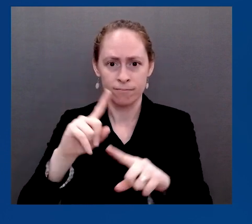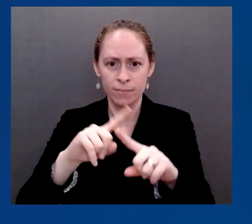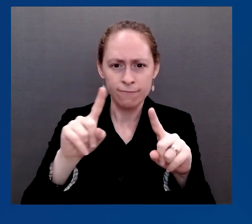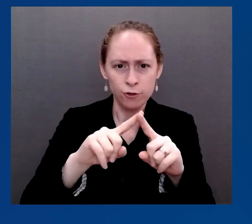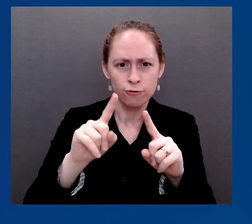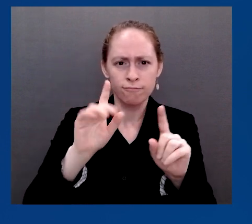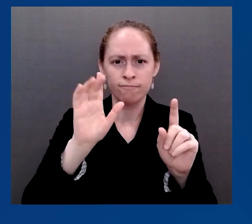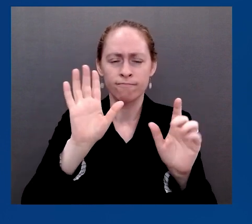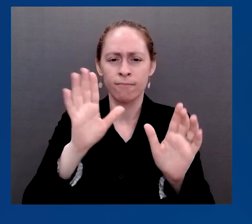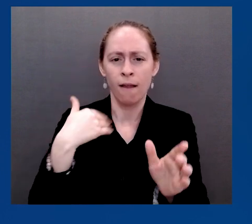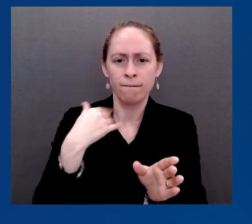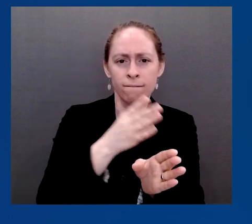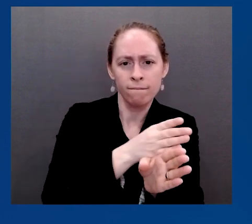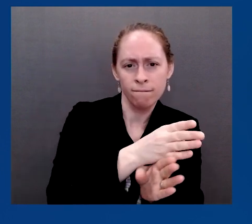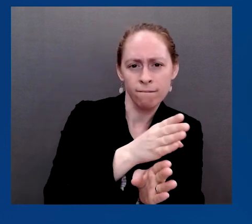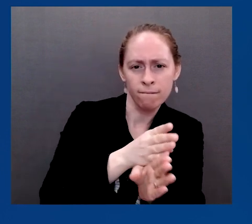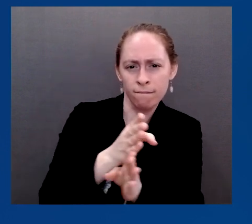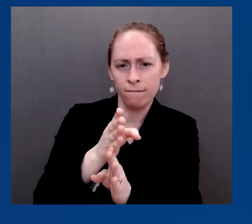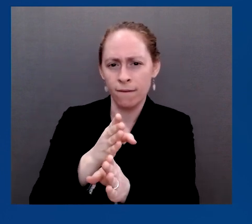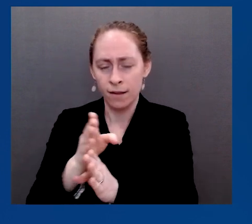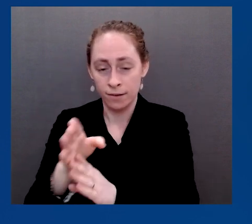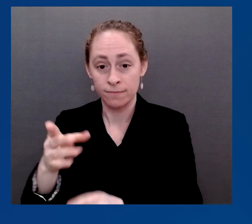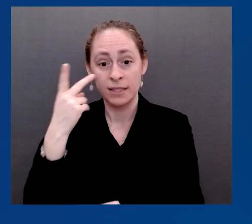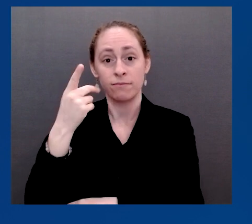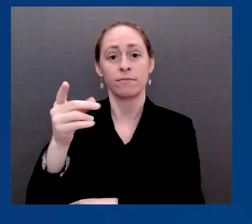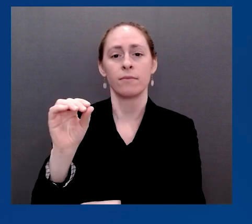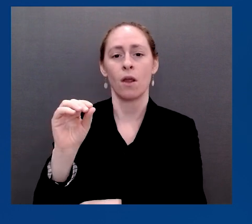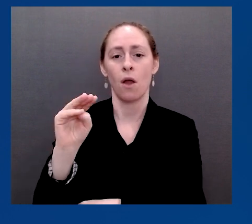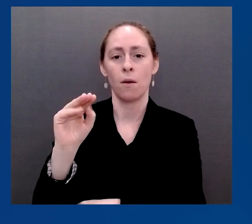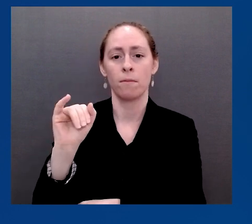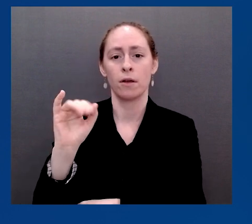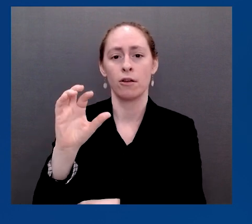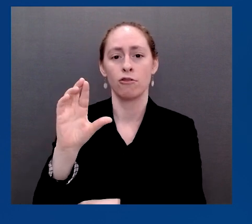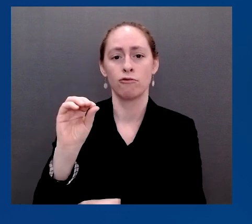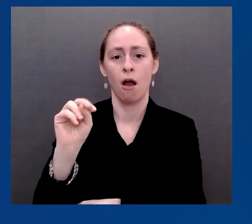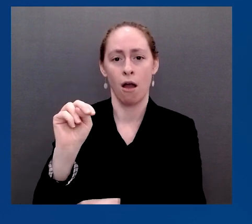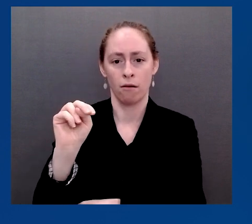now represents nearly 100 percent of viruses circulating in the United States.